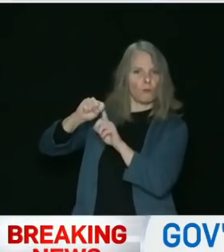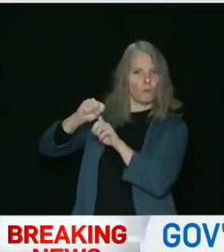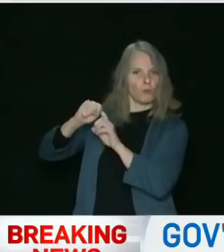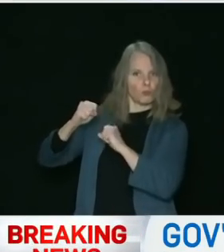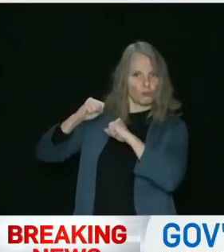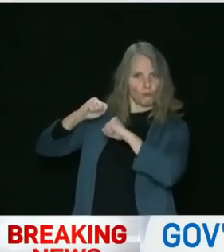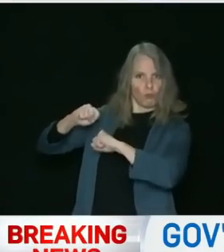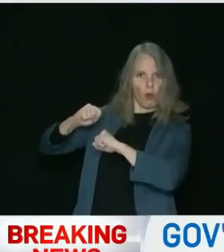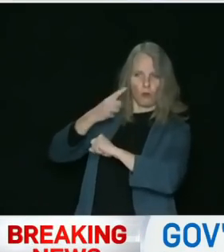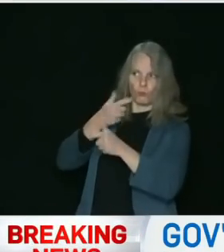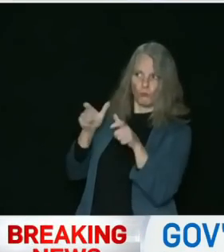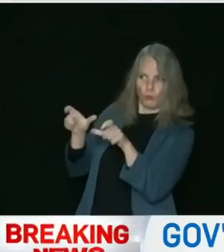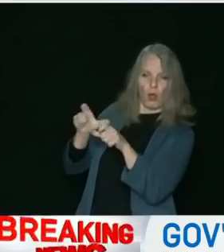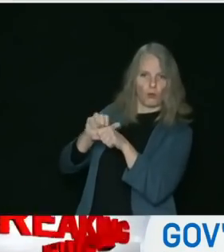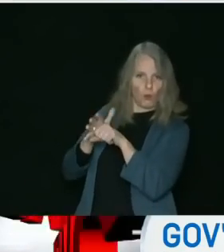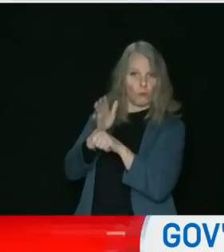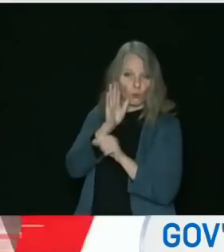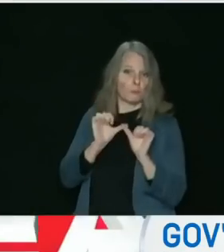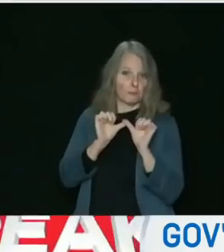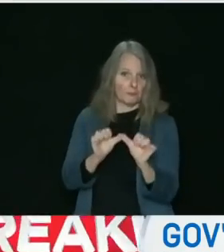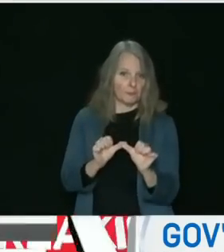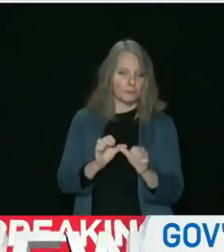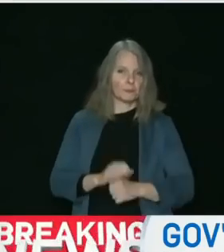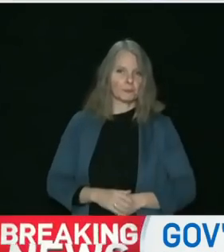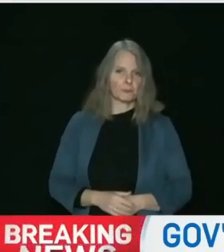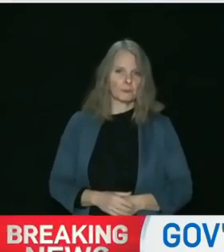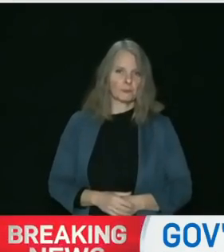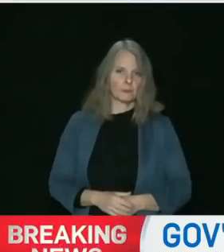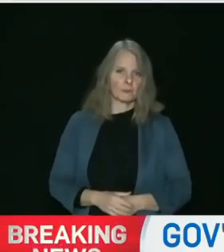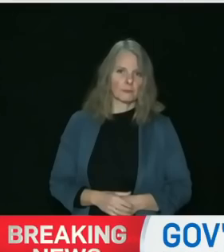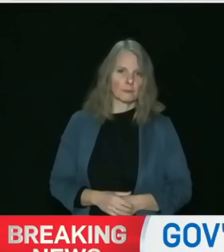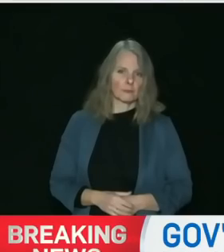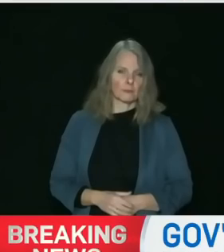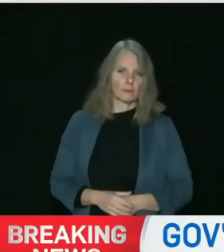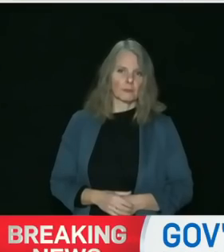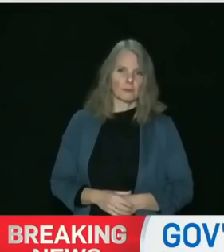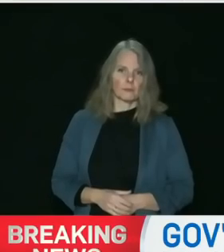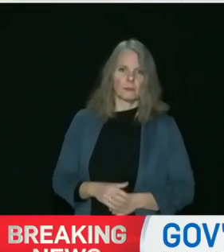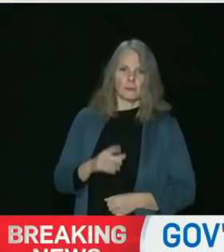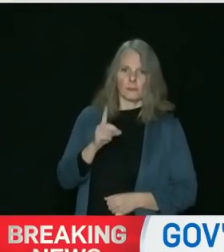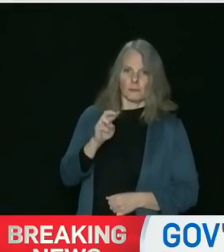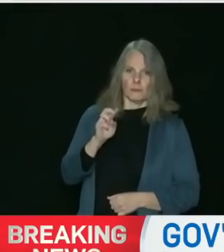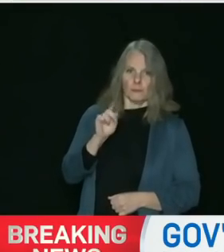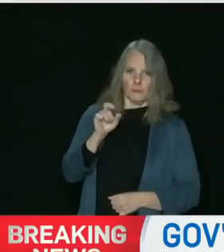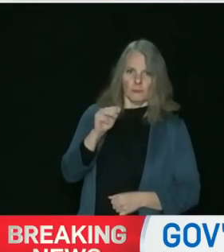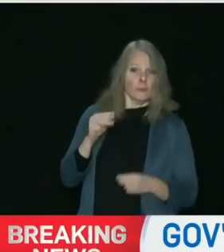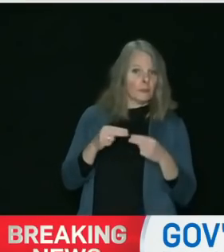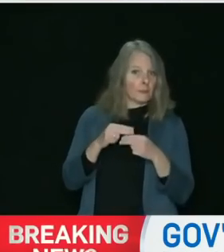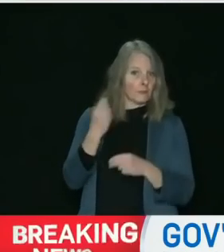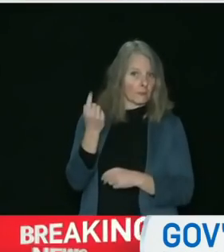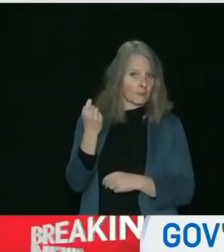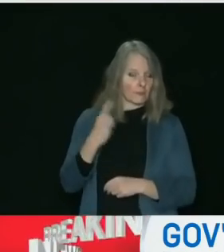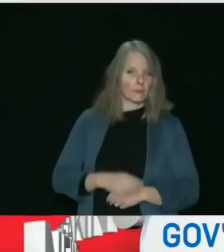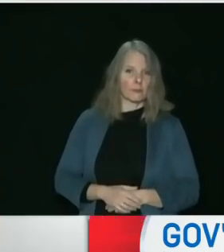WITH OUR VACCINES FOR COVID-19